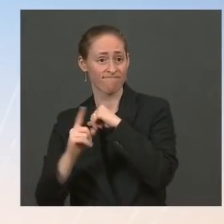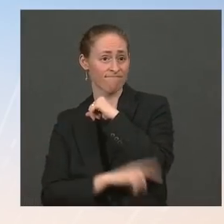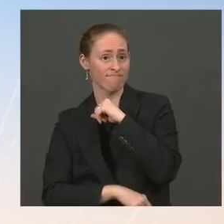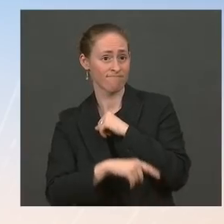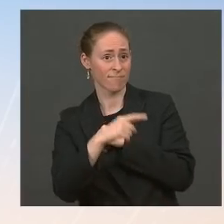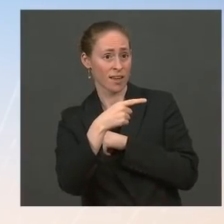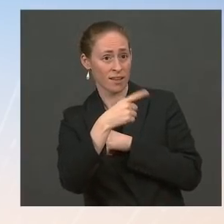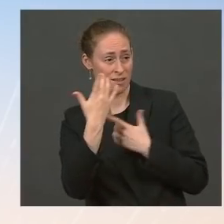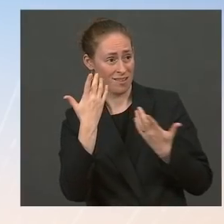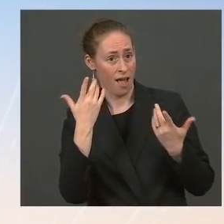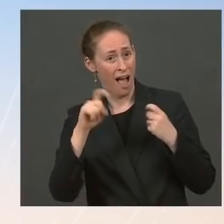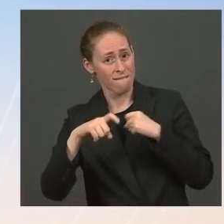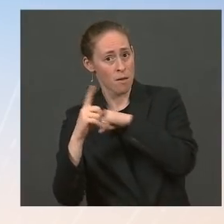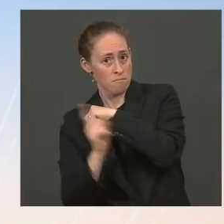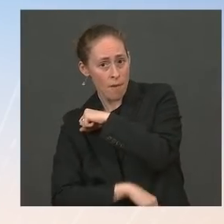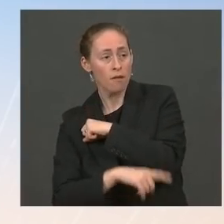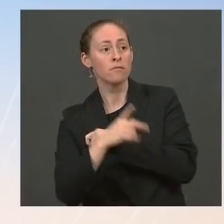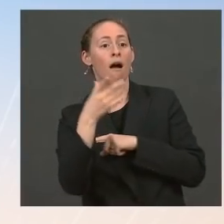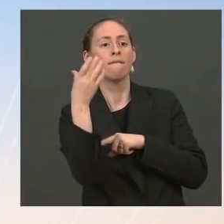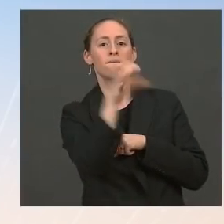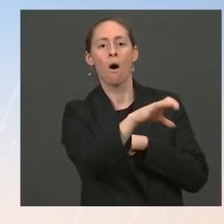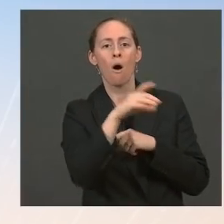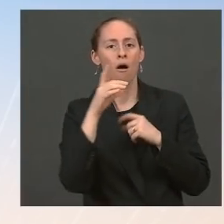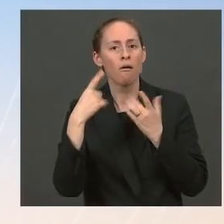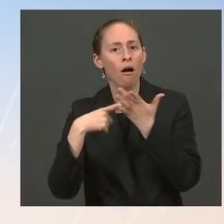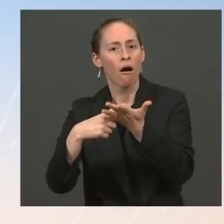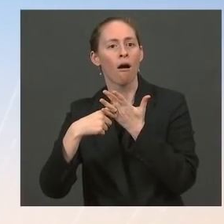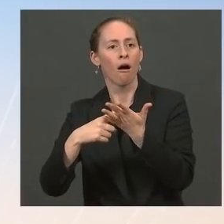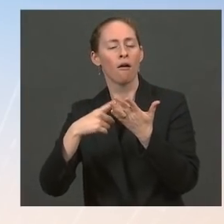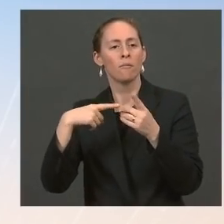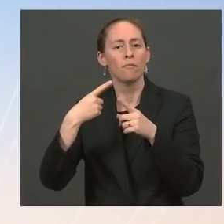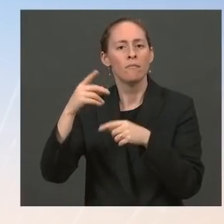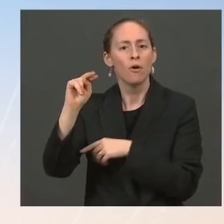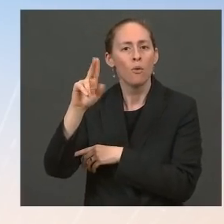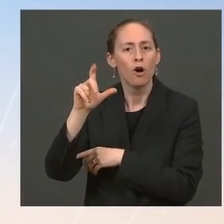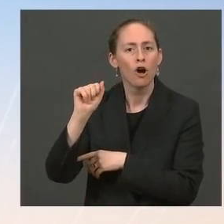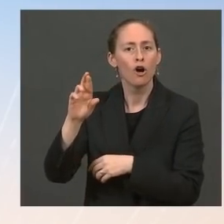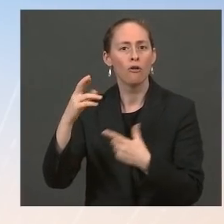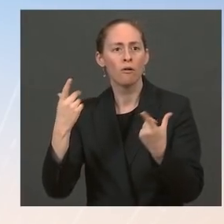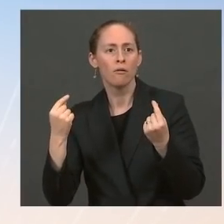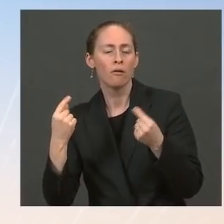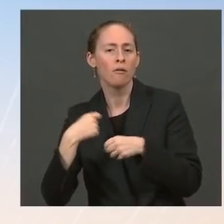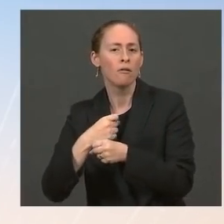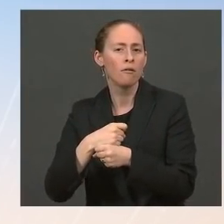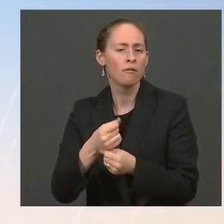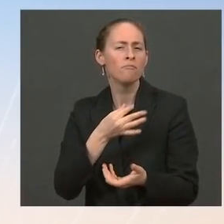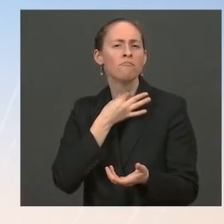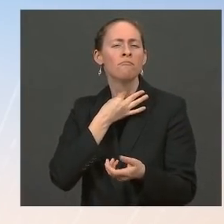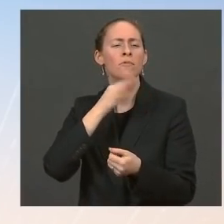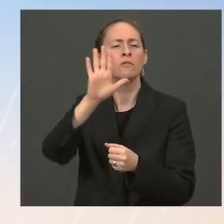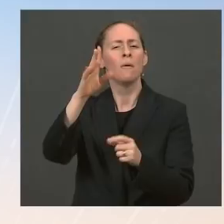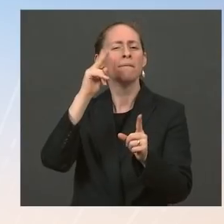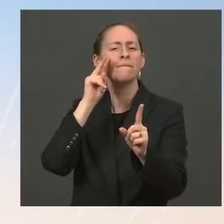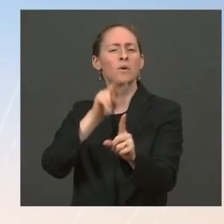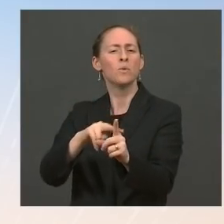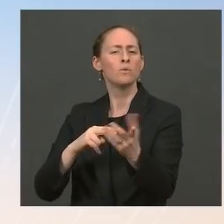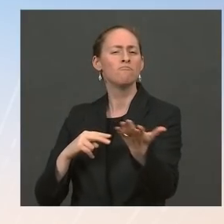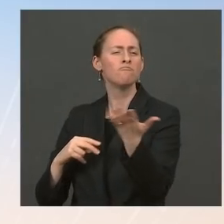I know that your public position thus far has been that that is not something that you're doing. Would you ever consider that?